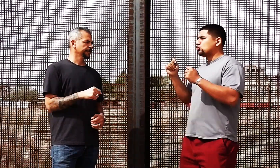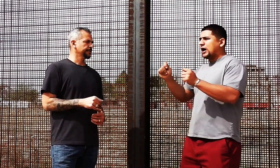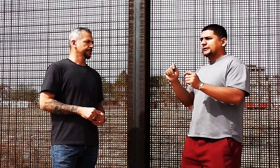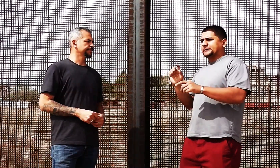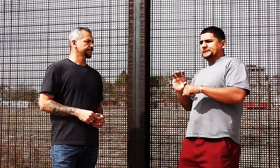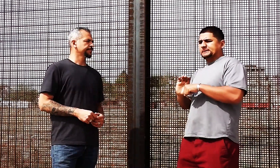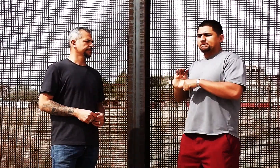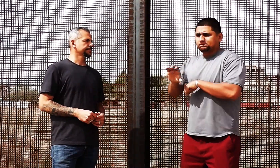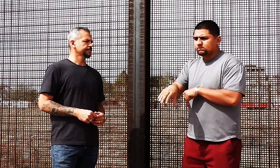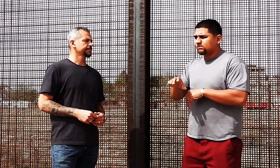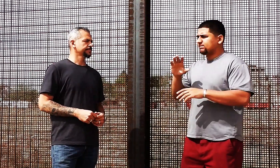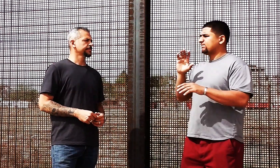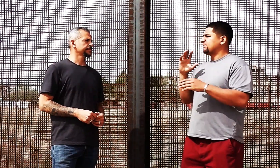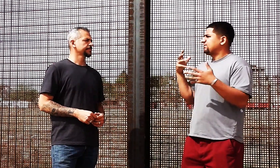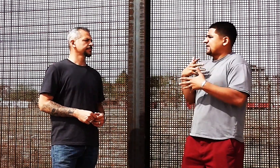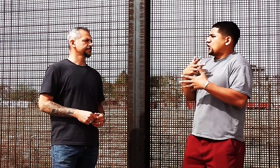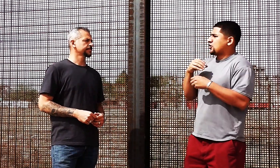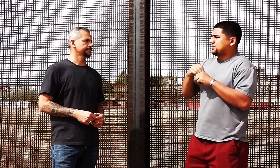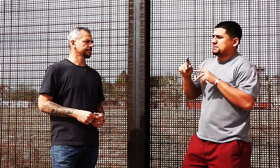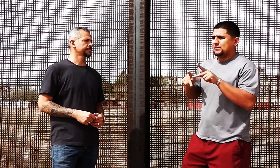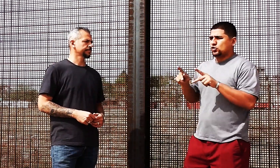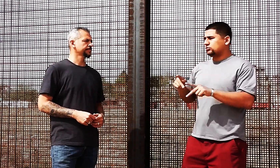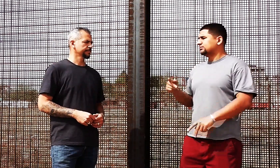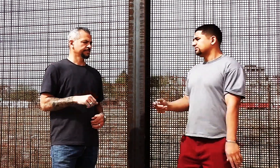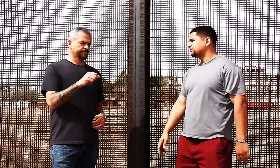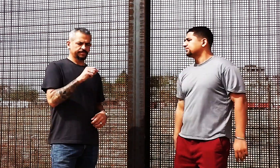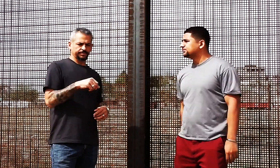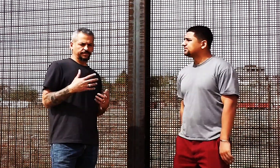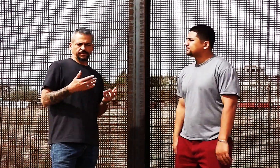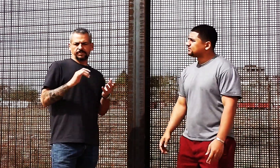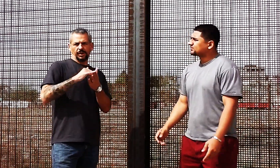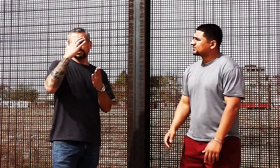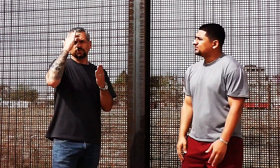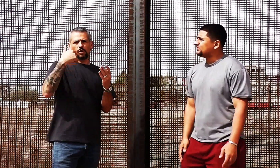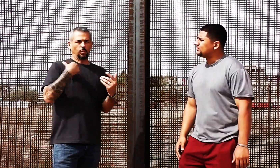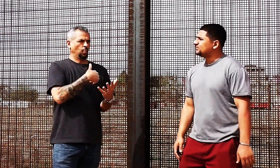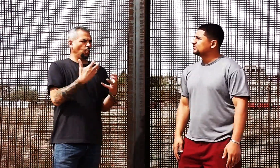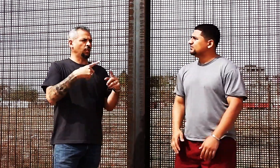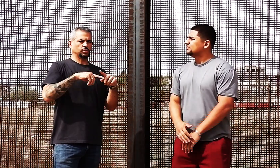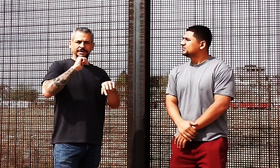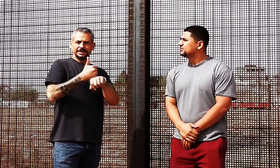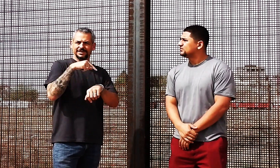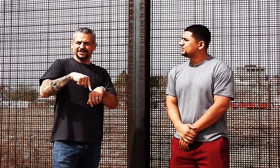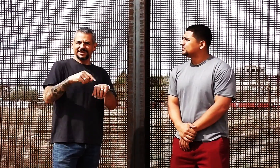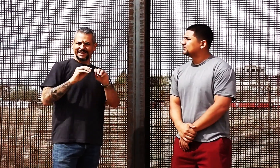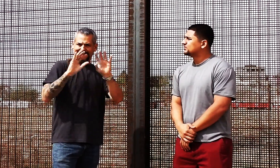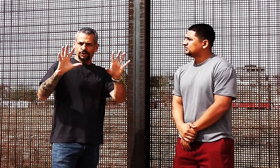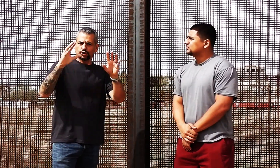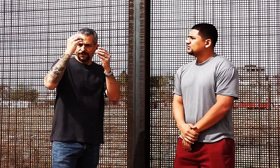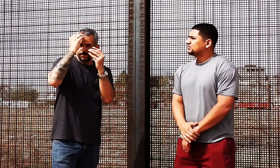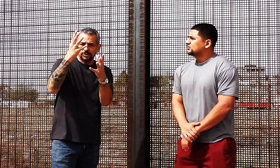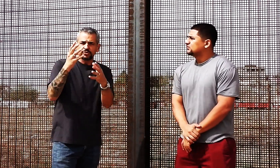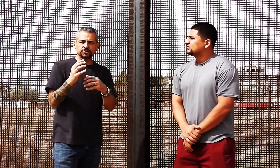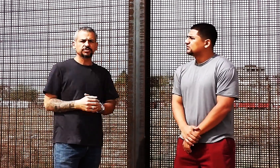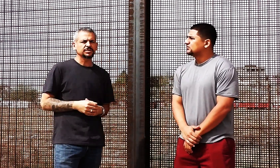You know. He wants to influence the fear in people. Yes. I agree. That’s why we want to set the record straight with accurate information.